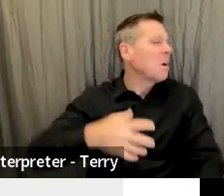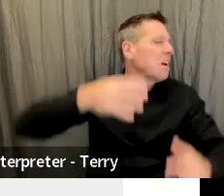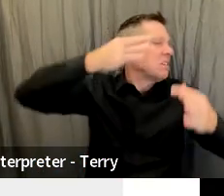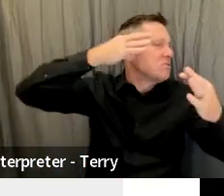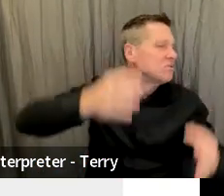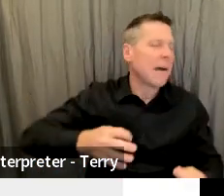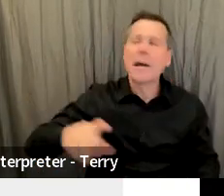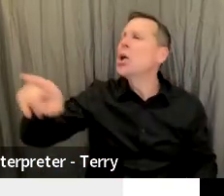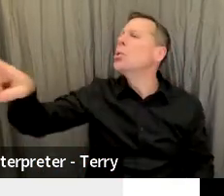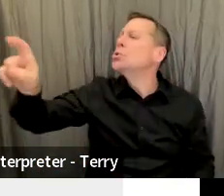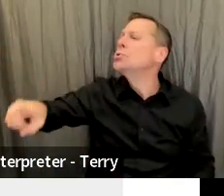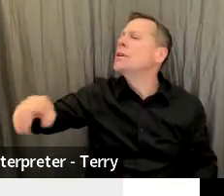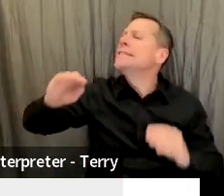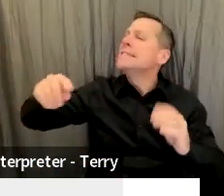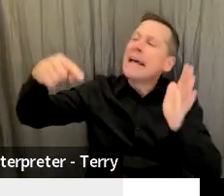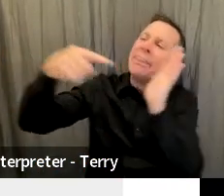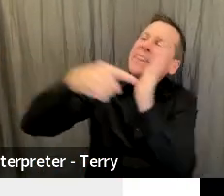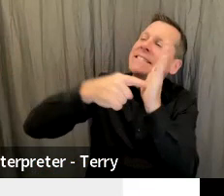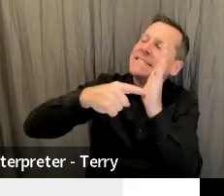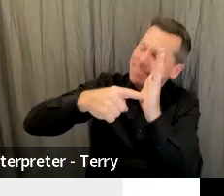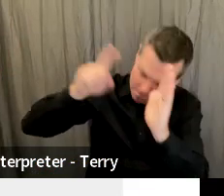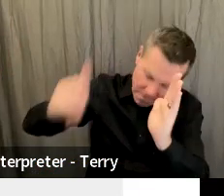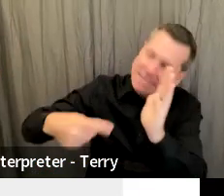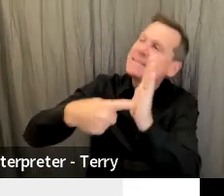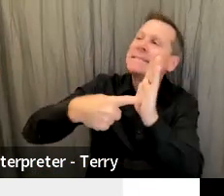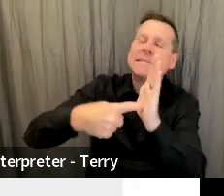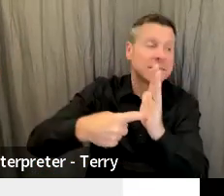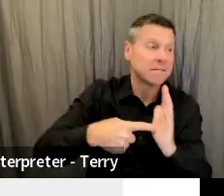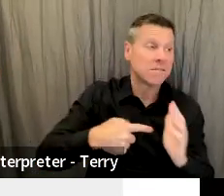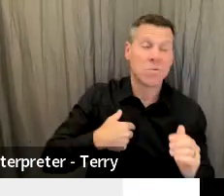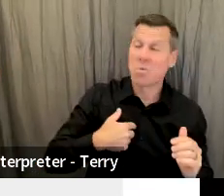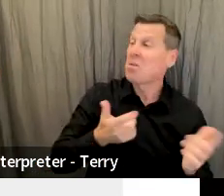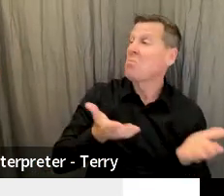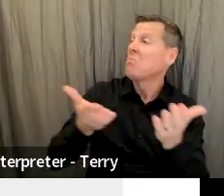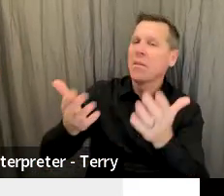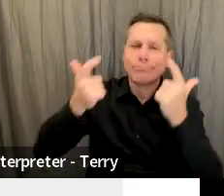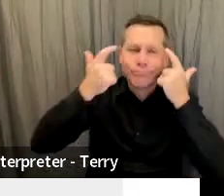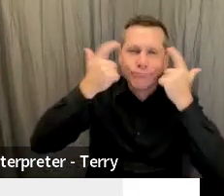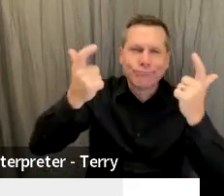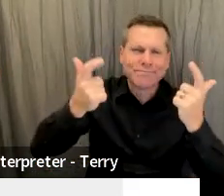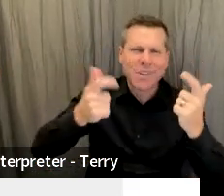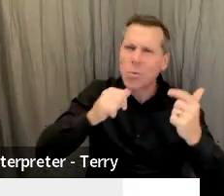or here to teach these, you know, this theme that just wouldn't fly in the English department